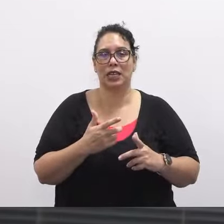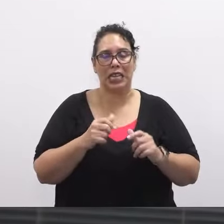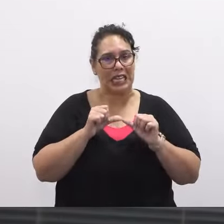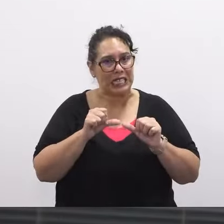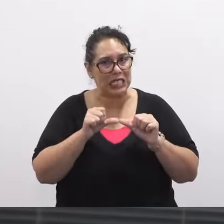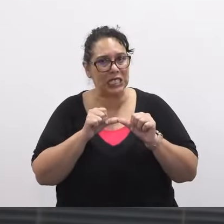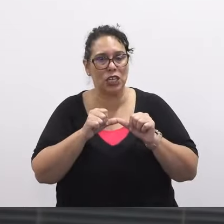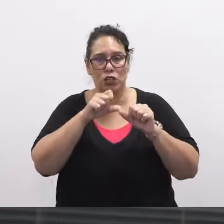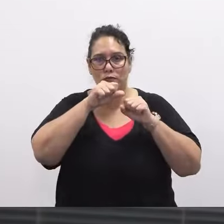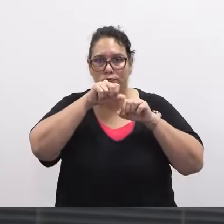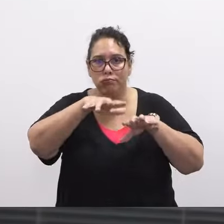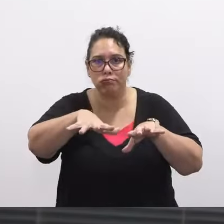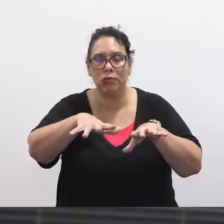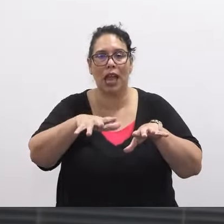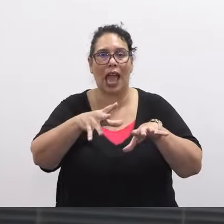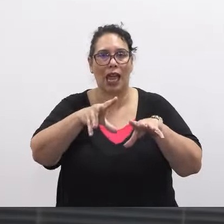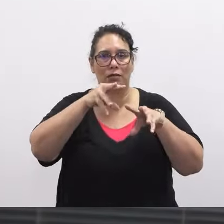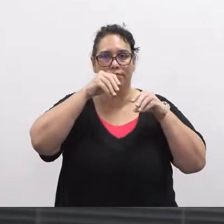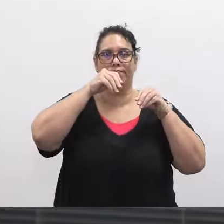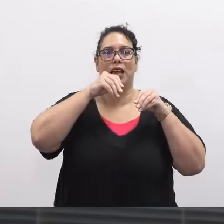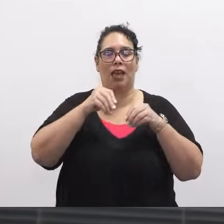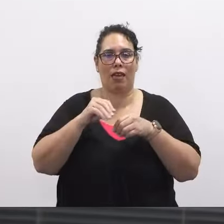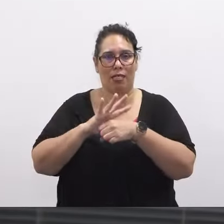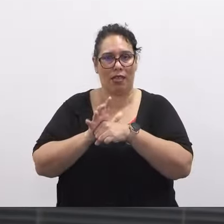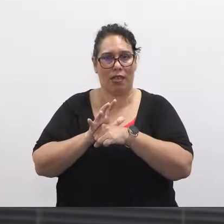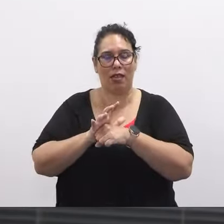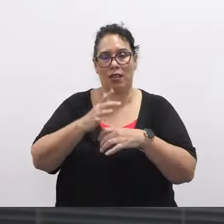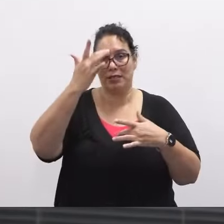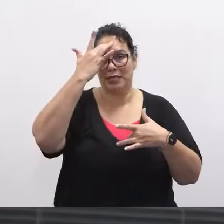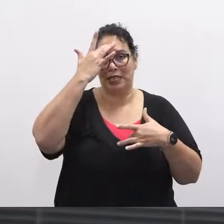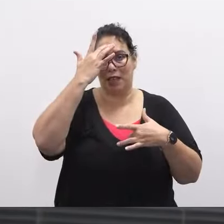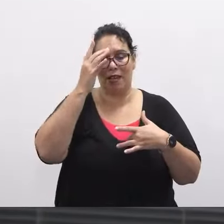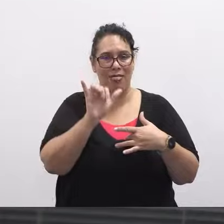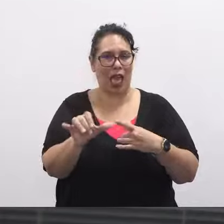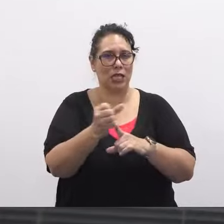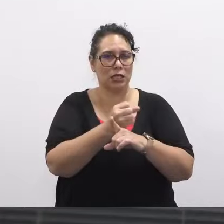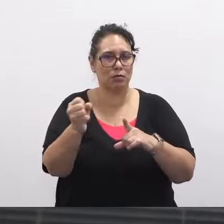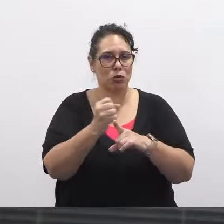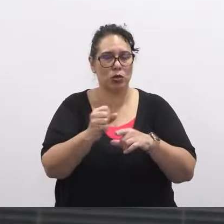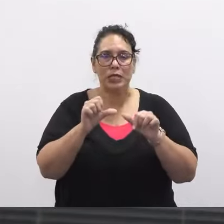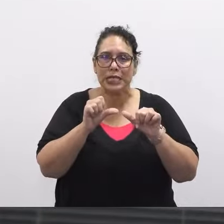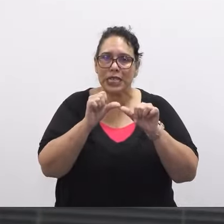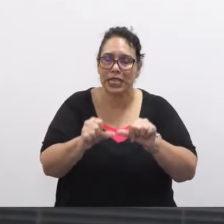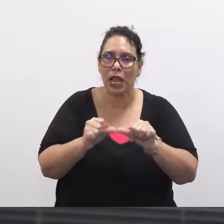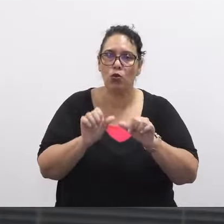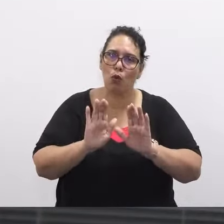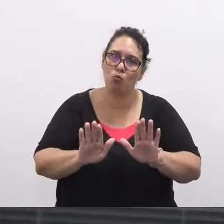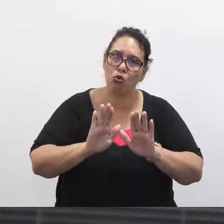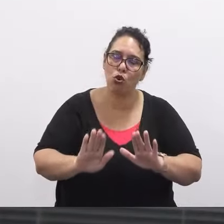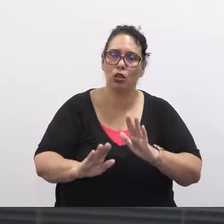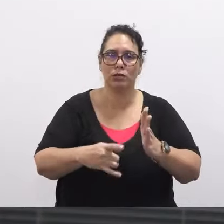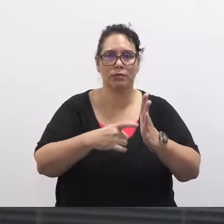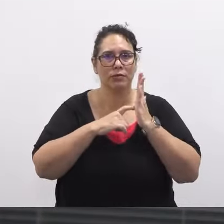and contract the virus. This is abuse to continue pushing these mandates and are in support of pushing the vaccine